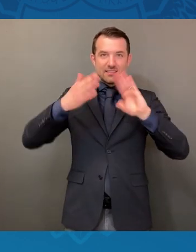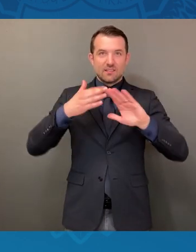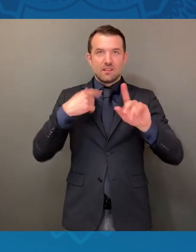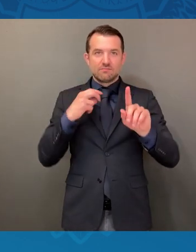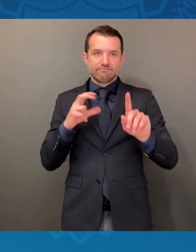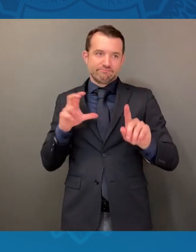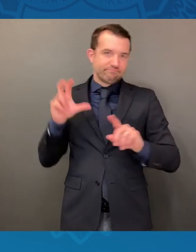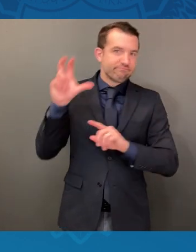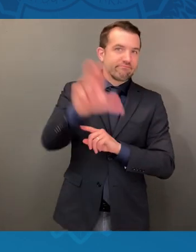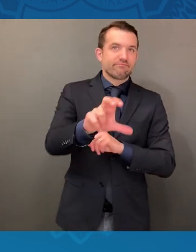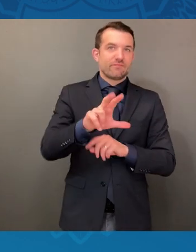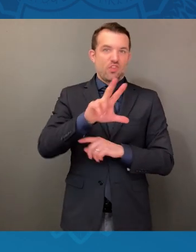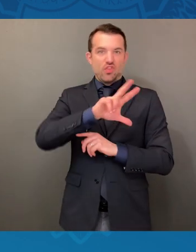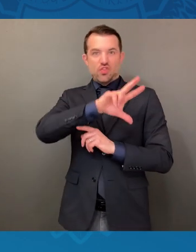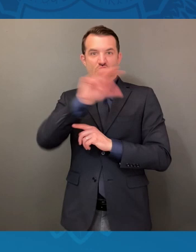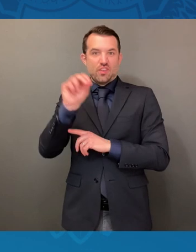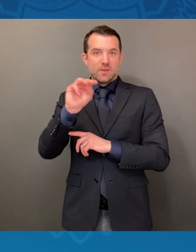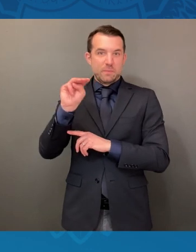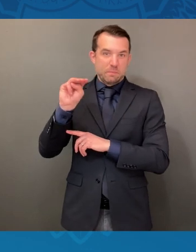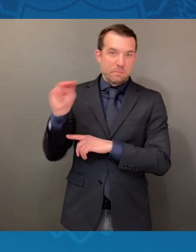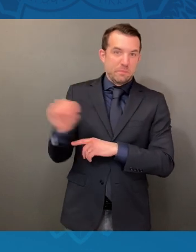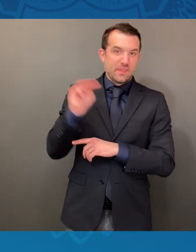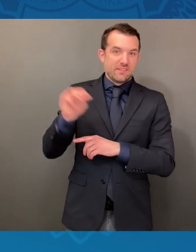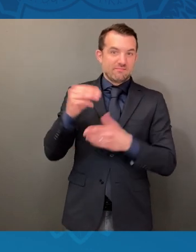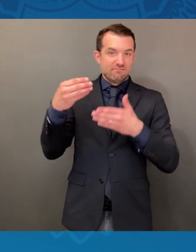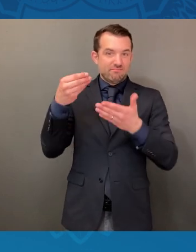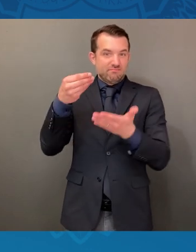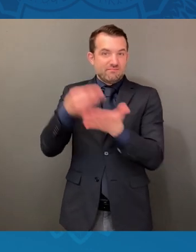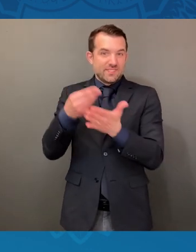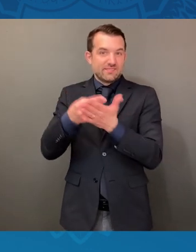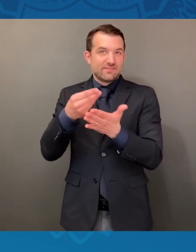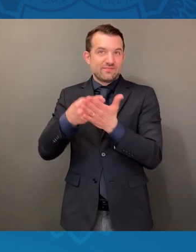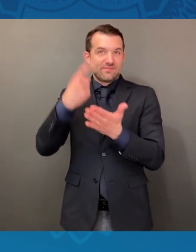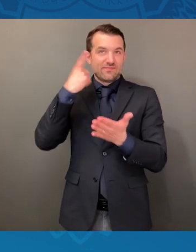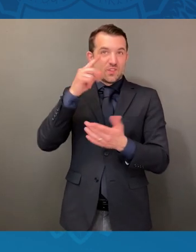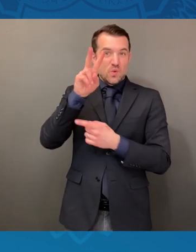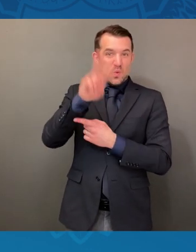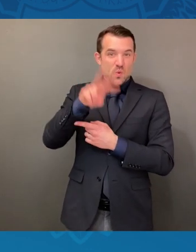to connect more than 22,000 households to the fiber optic network.